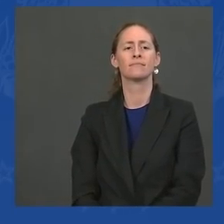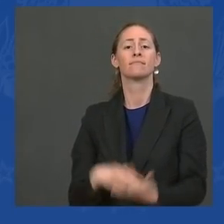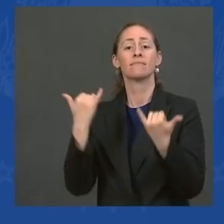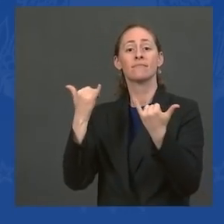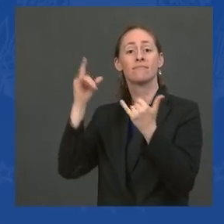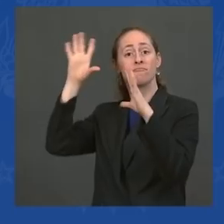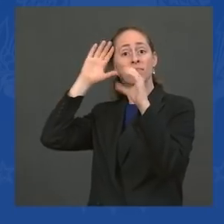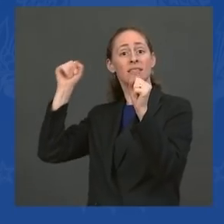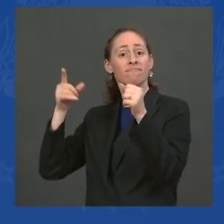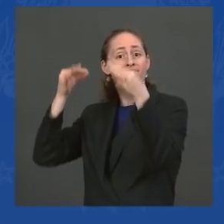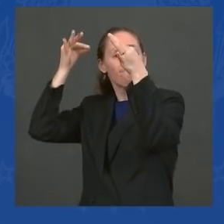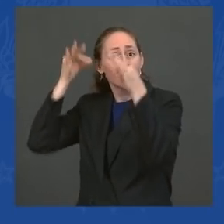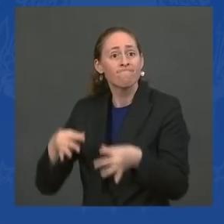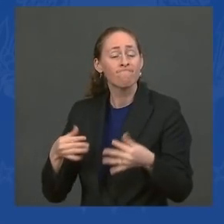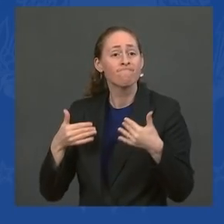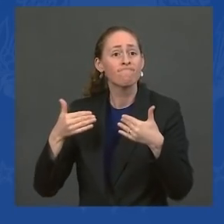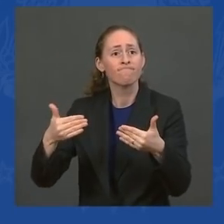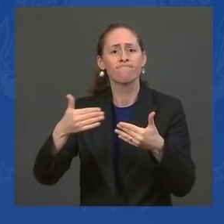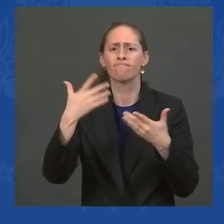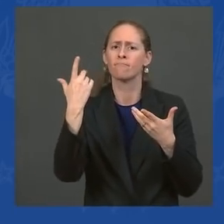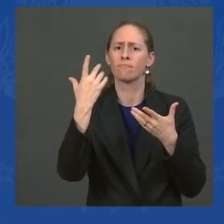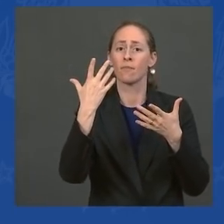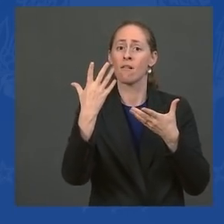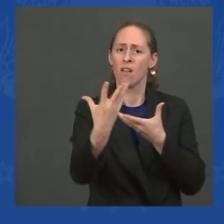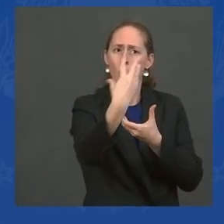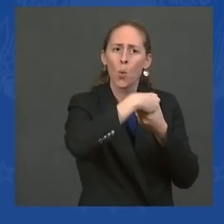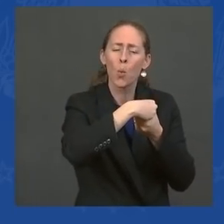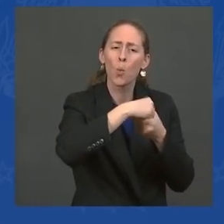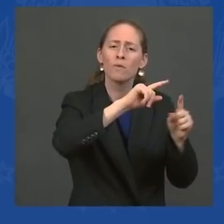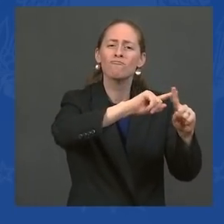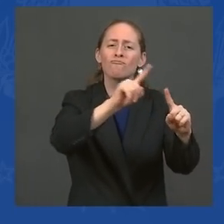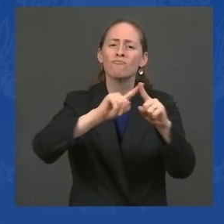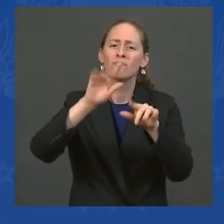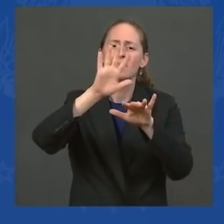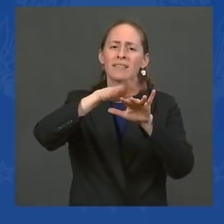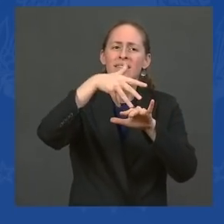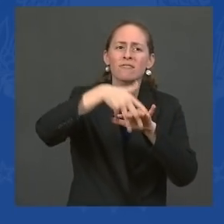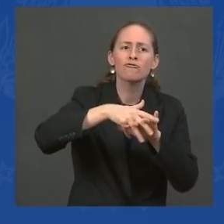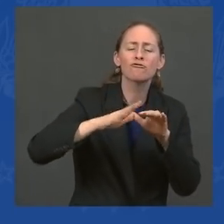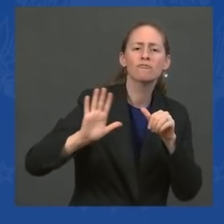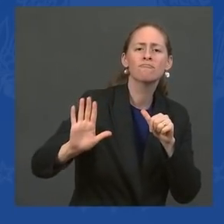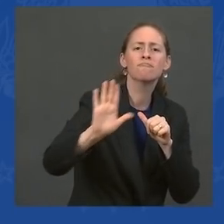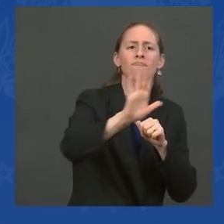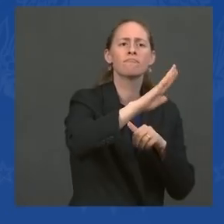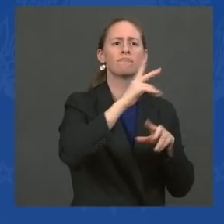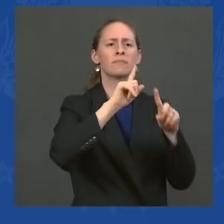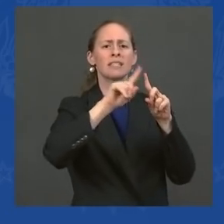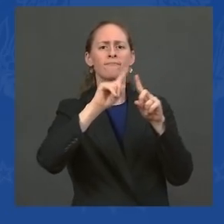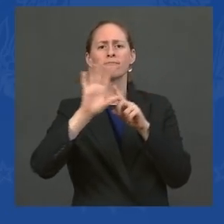ensures tribal leadership has a seat at the table, and demonstrates that by working together,